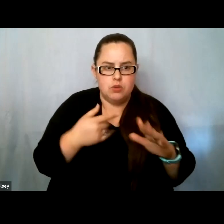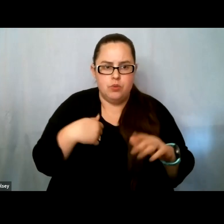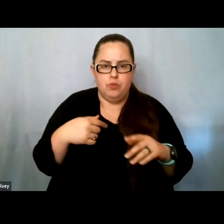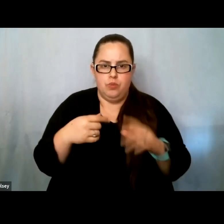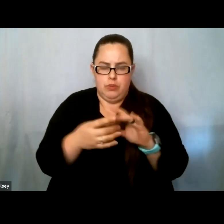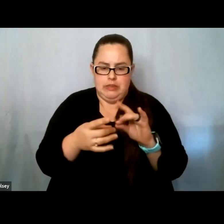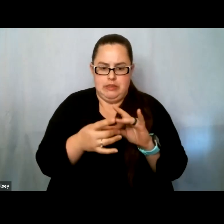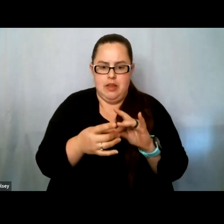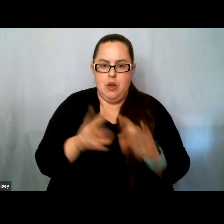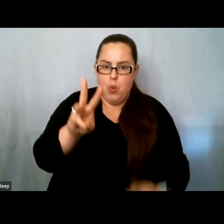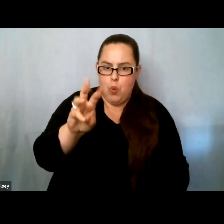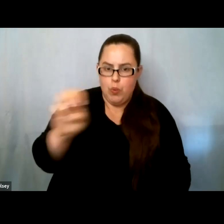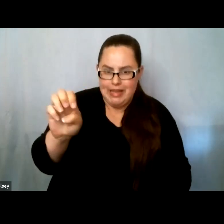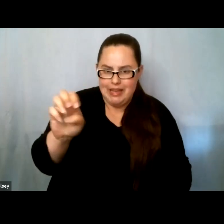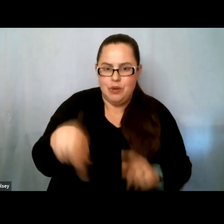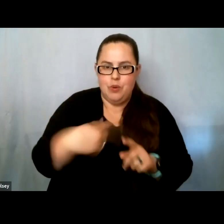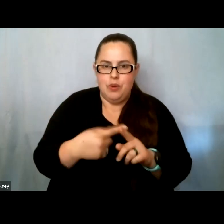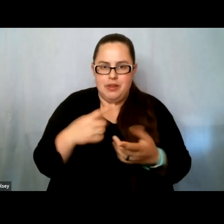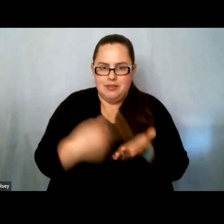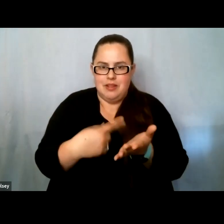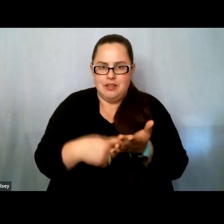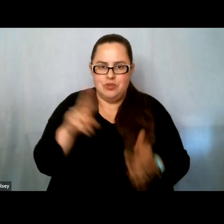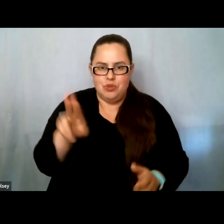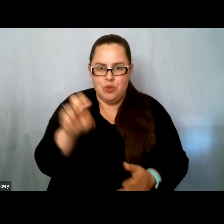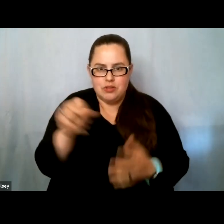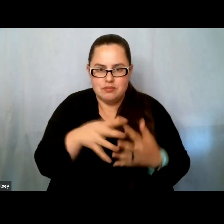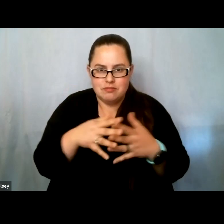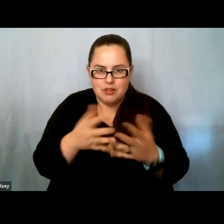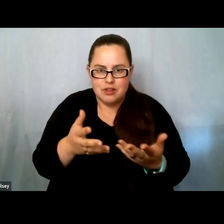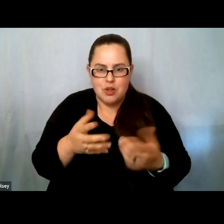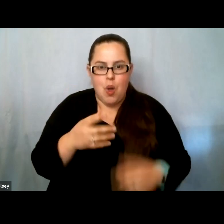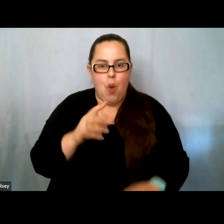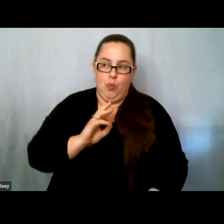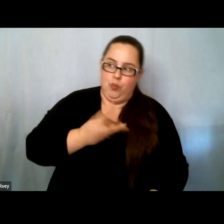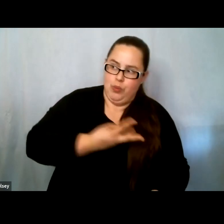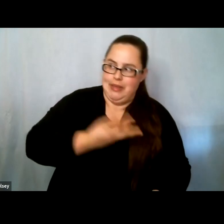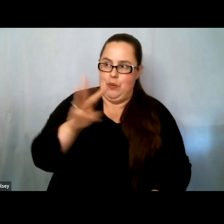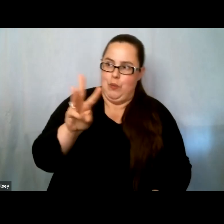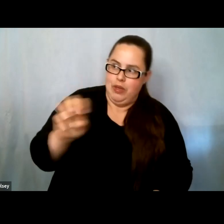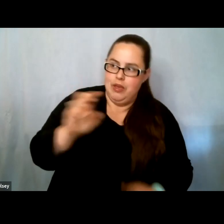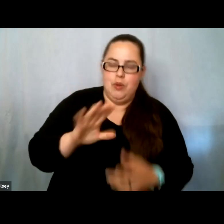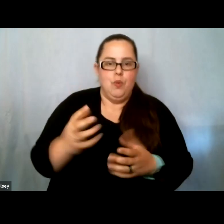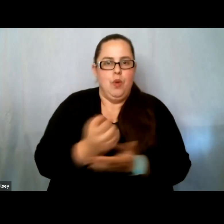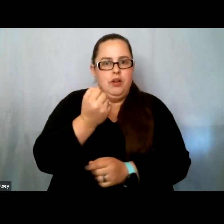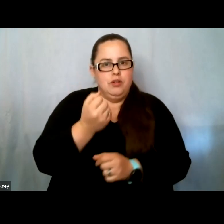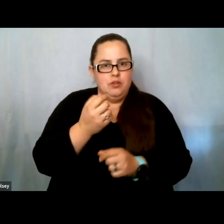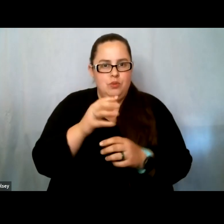talk about the United States of America, we always say we won World War Two, we won World